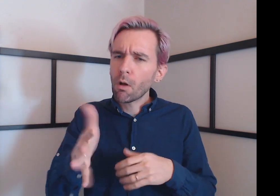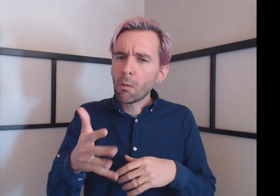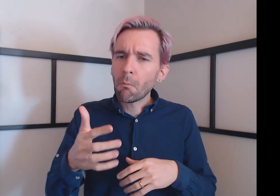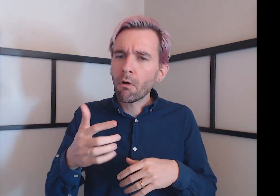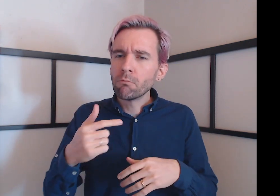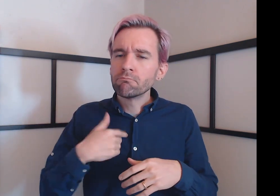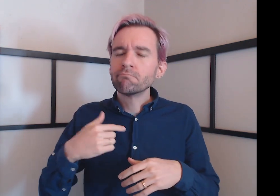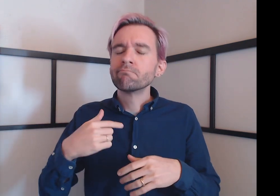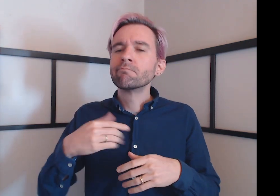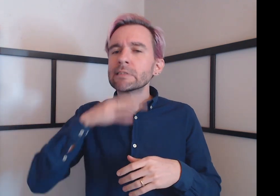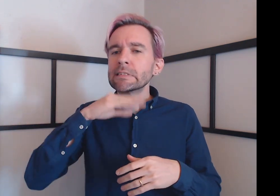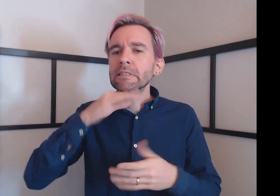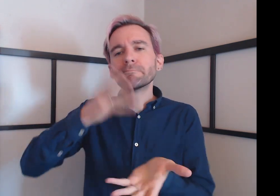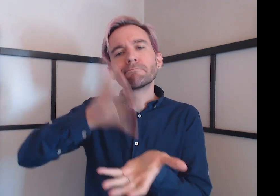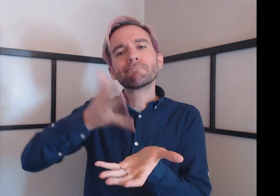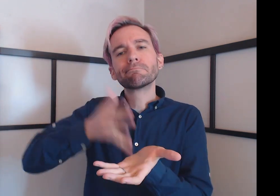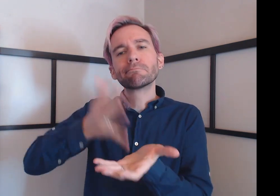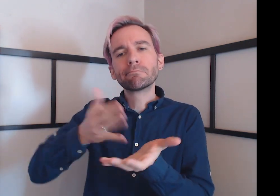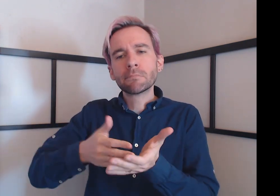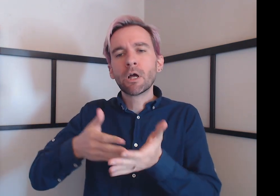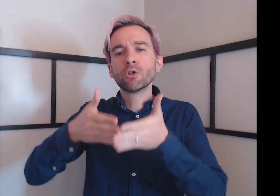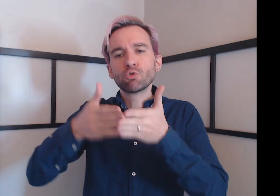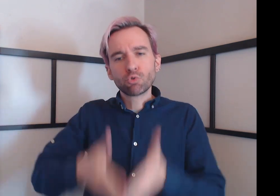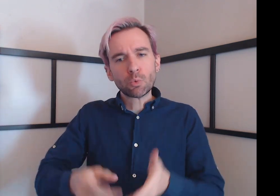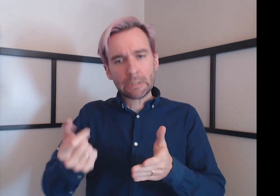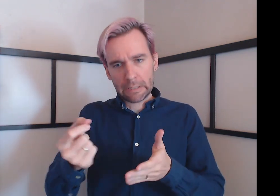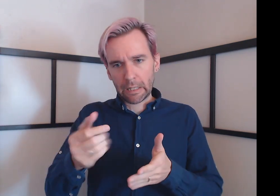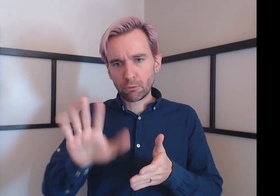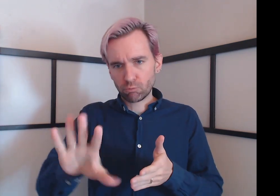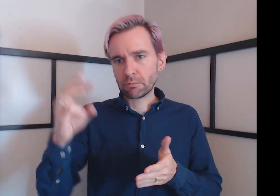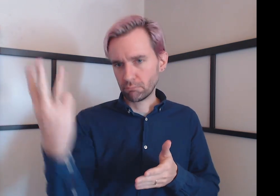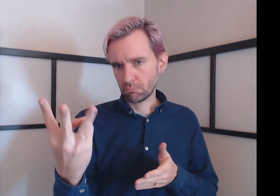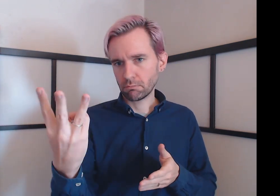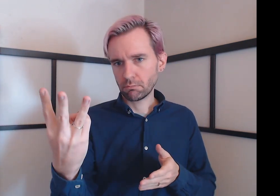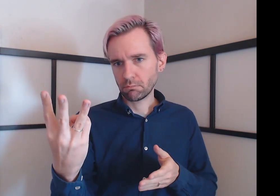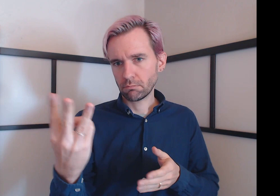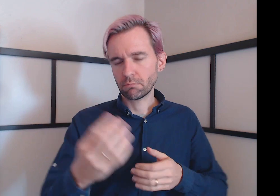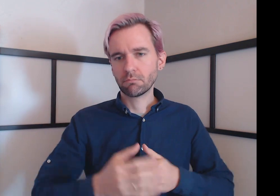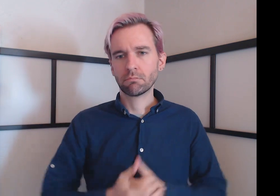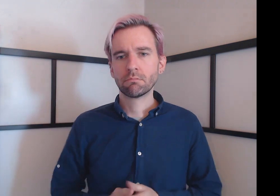which I’ll go over in three main points.